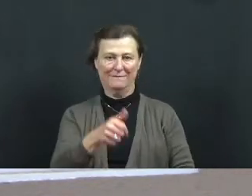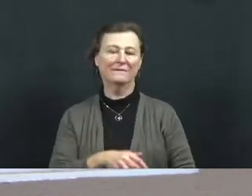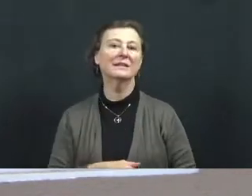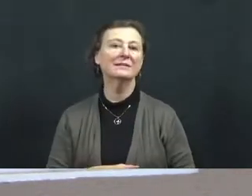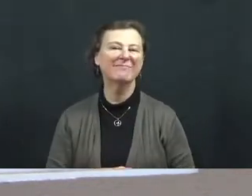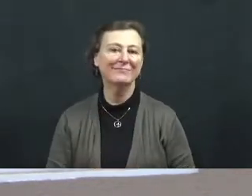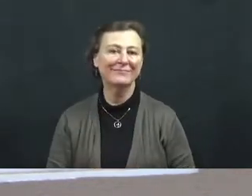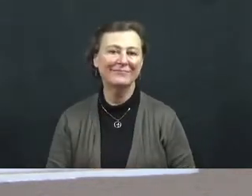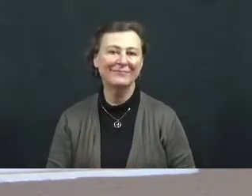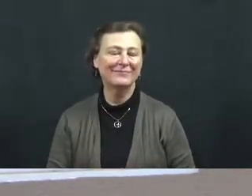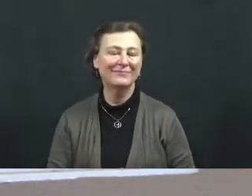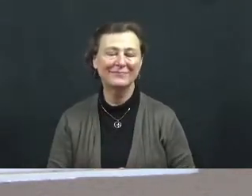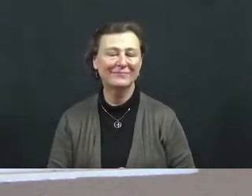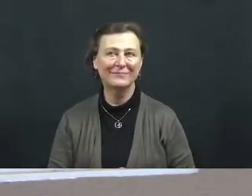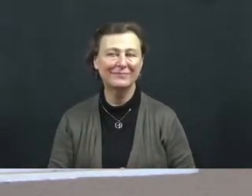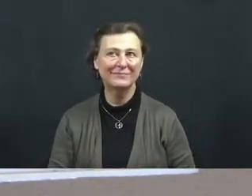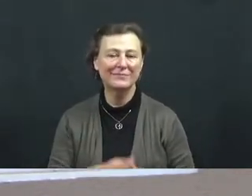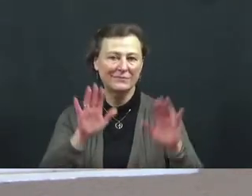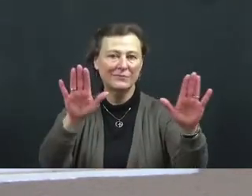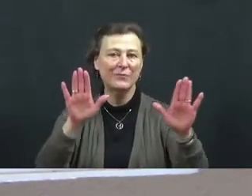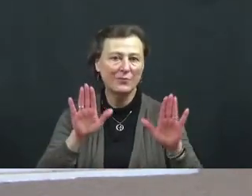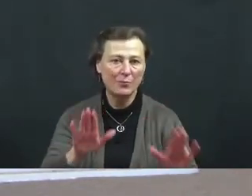It's a wonderful thing to find a new friend.